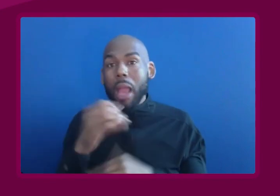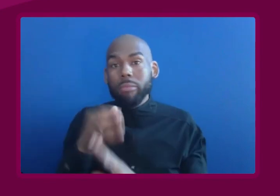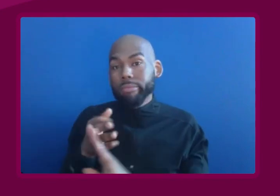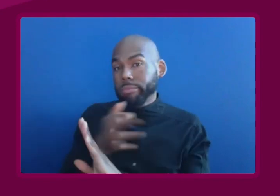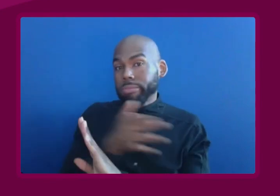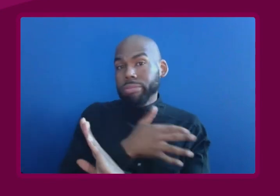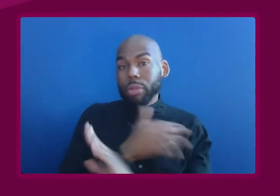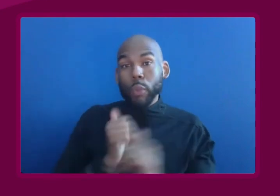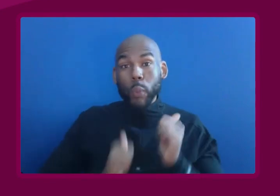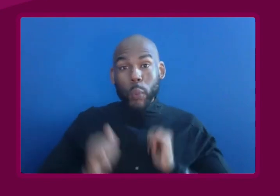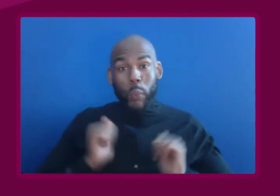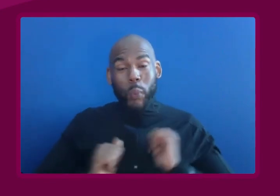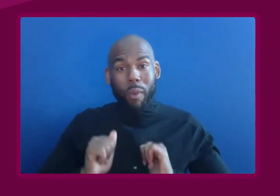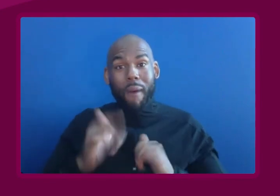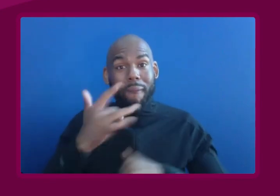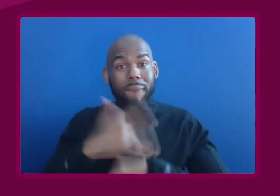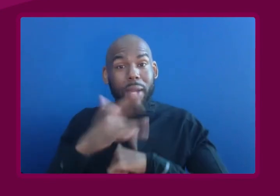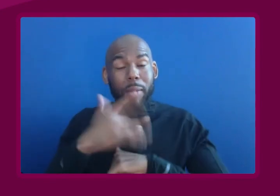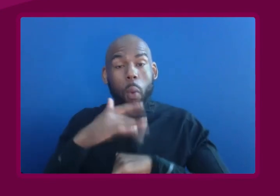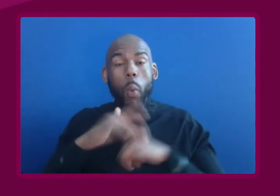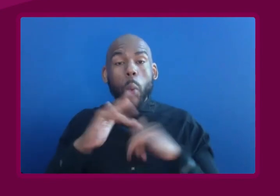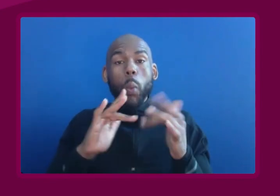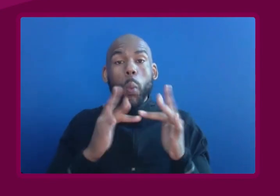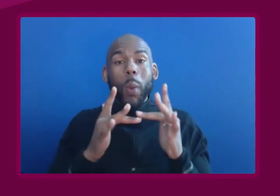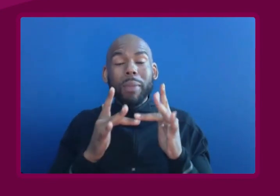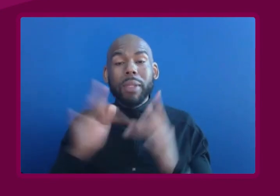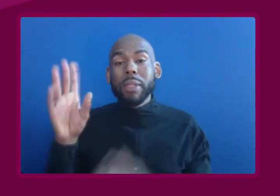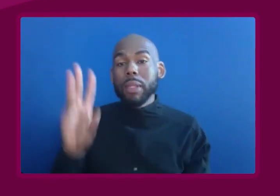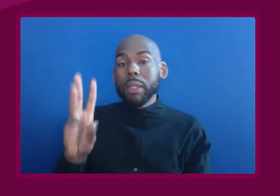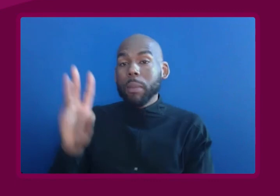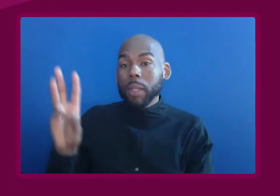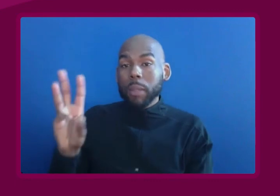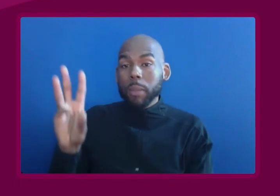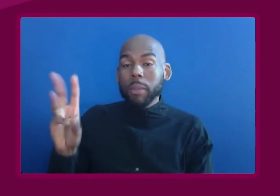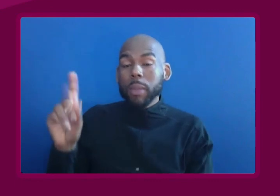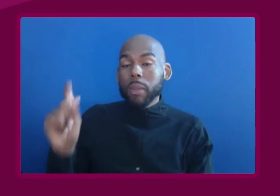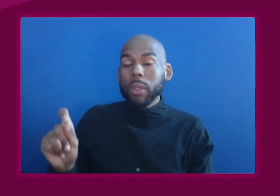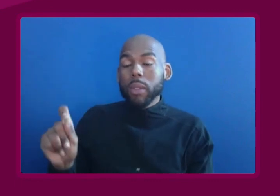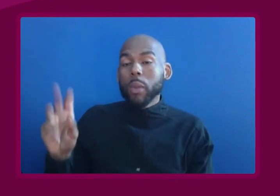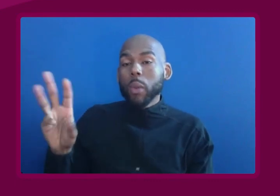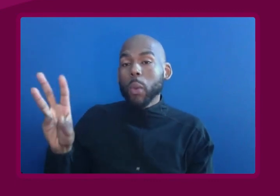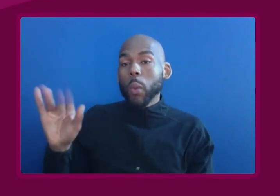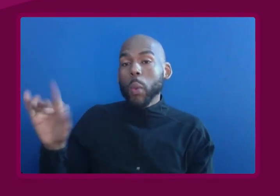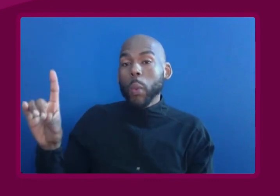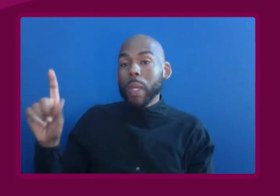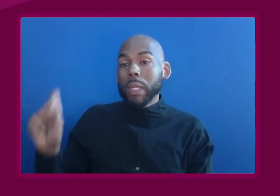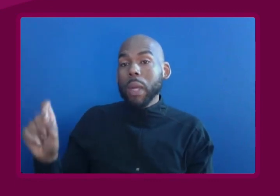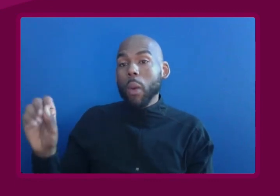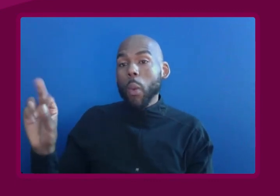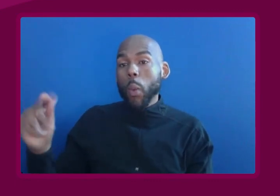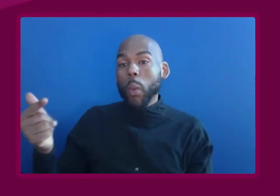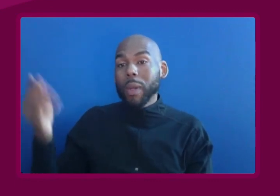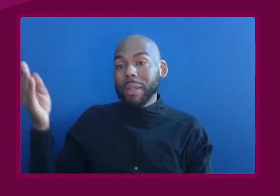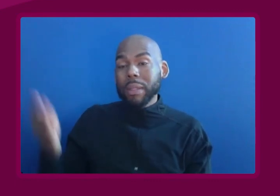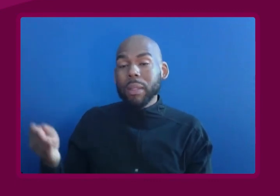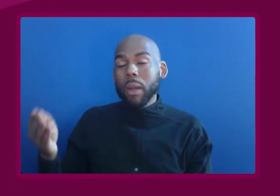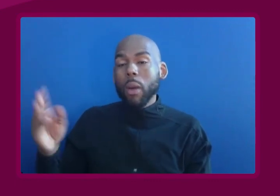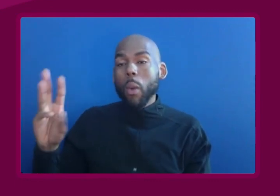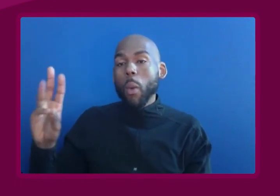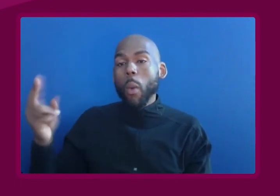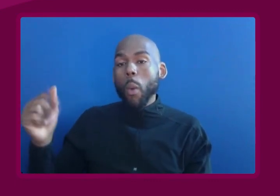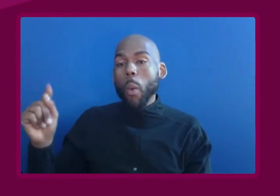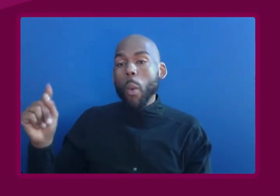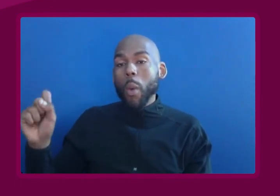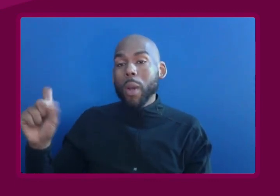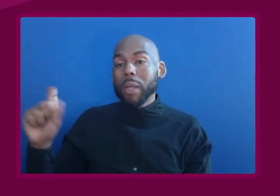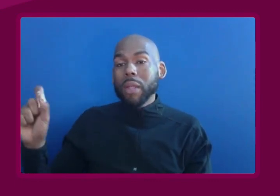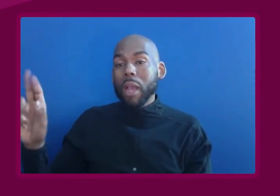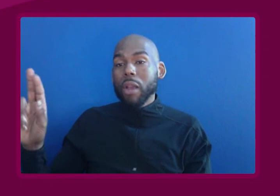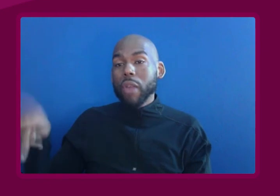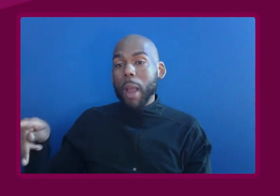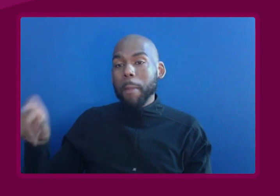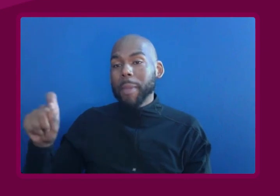episodes of our podcast are available on our website at www.wid.org/whats-up-wid.